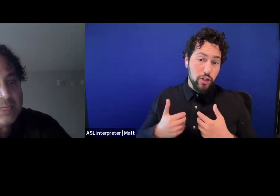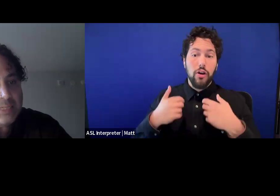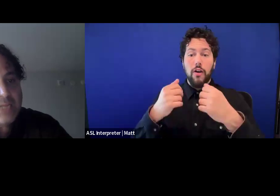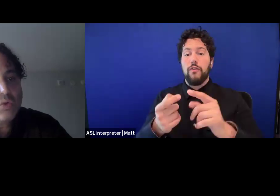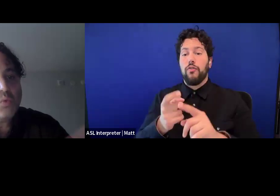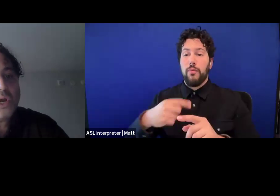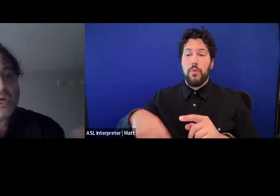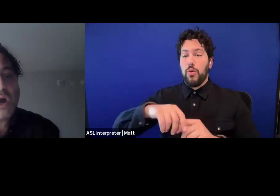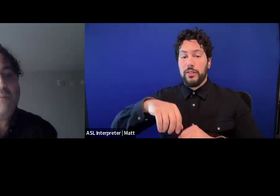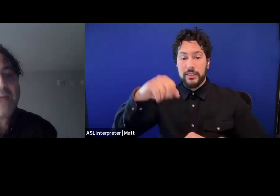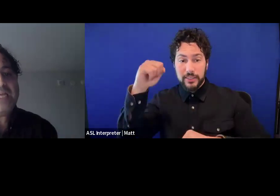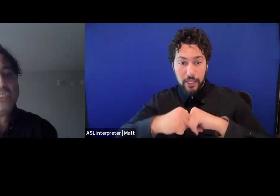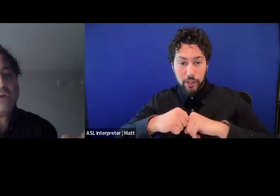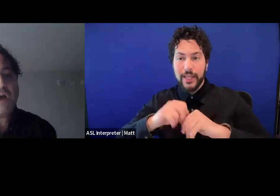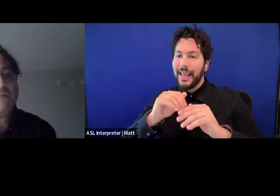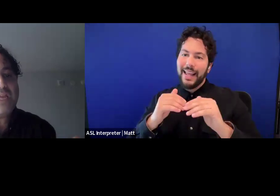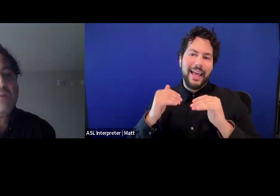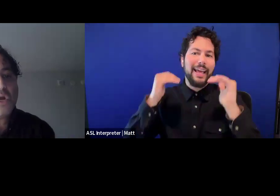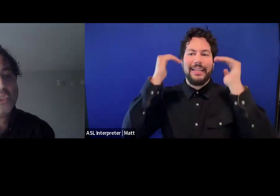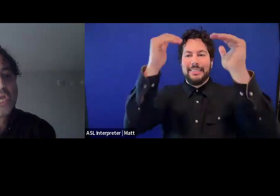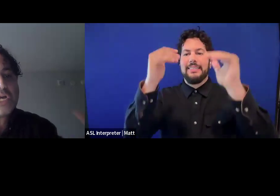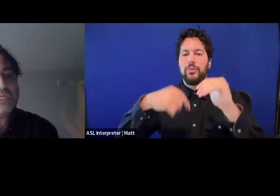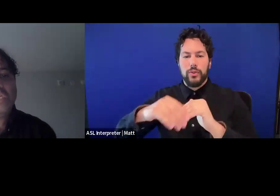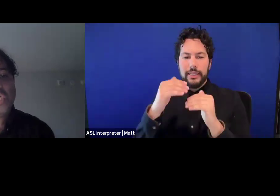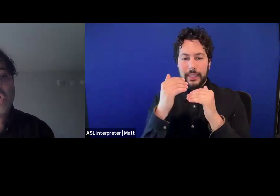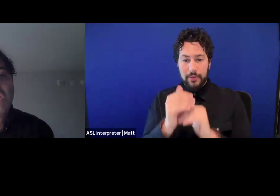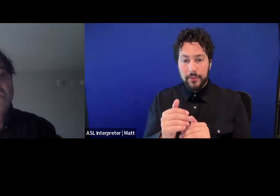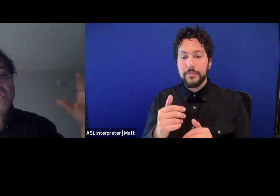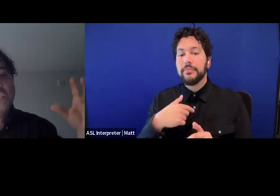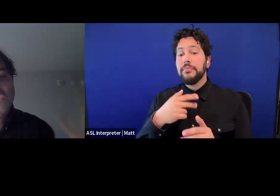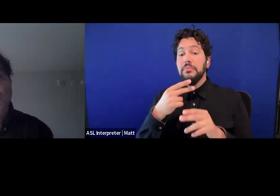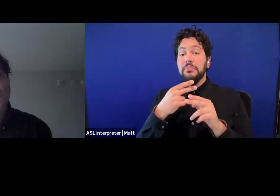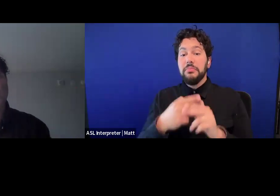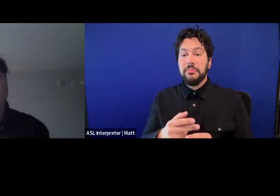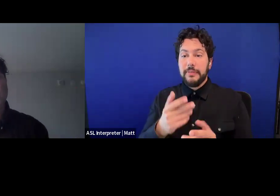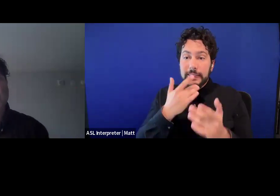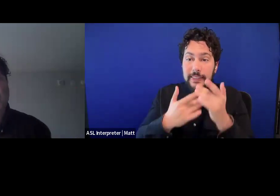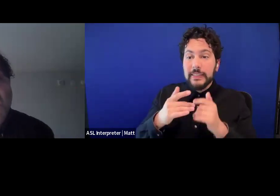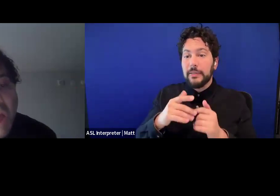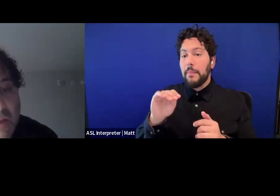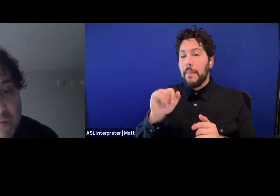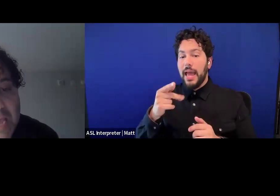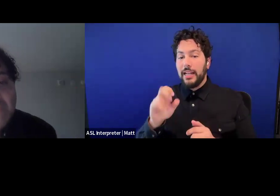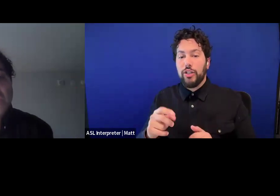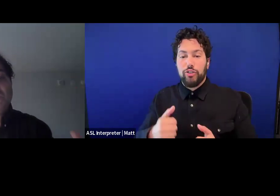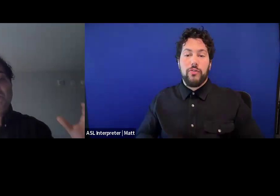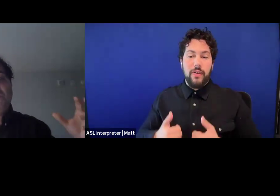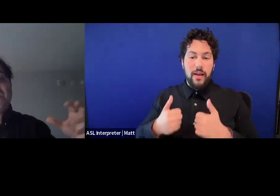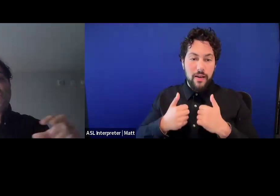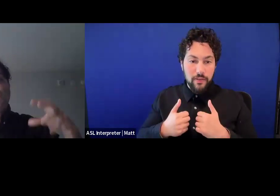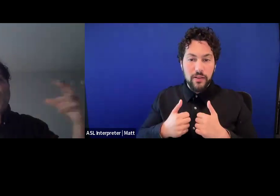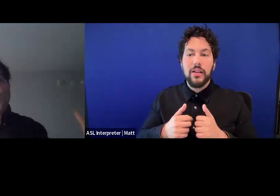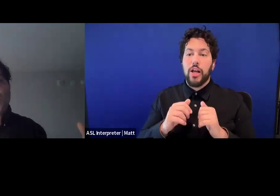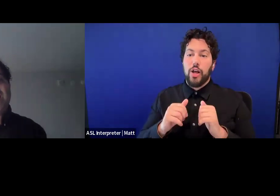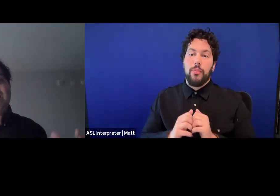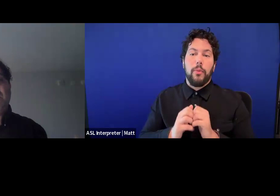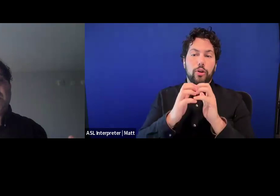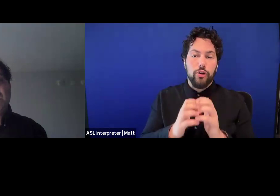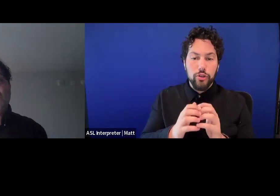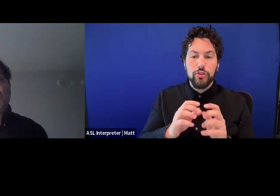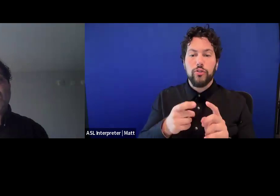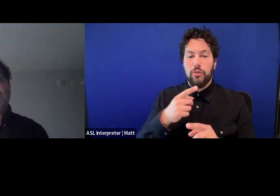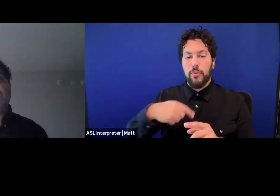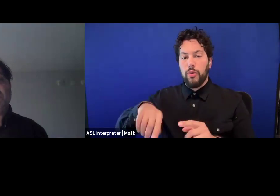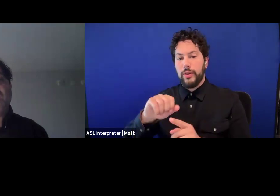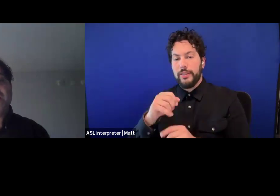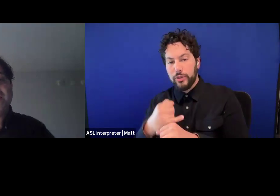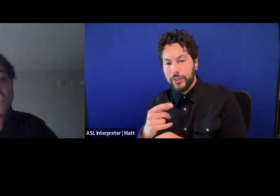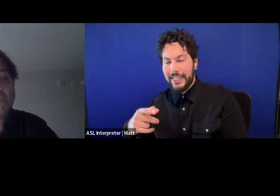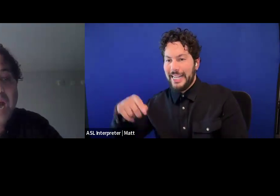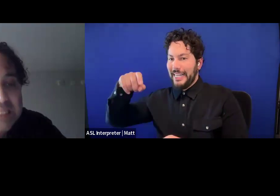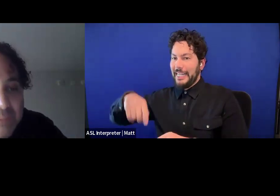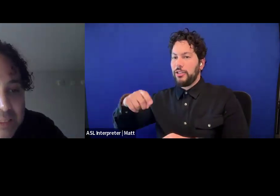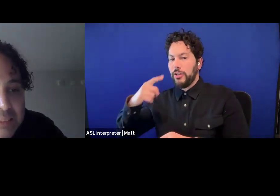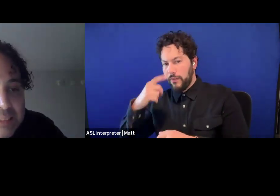Thank you. What I call managed survival emerges a condition where institutions are necessary for life, but structure and limit what kinds of politics are possible.